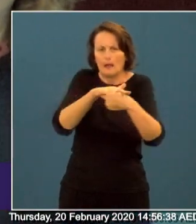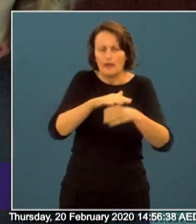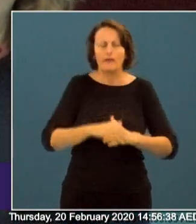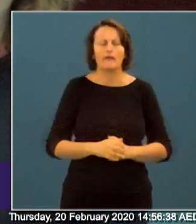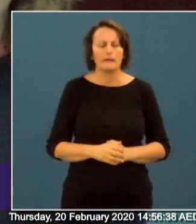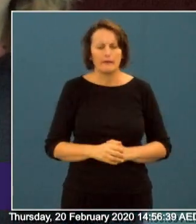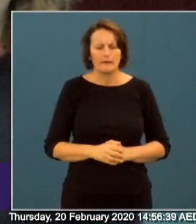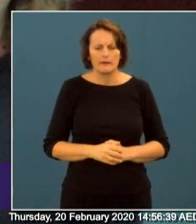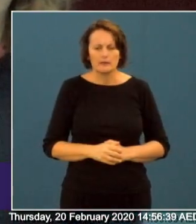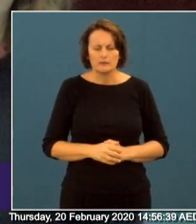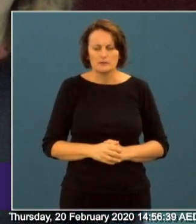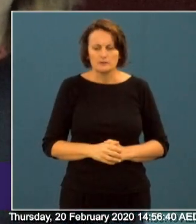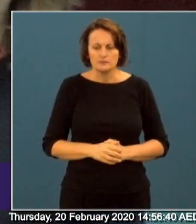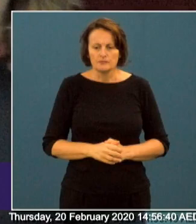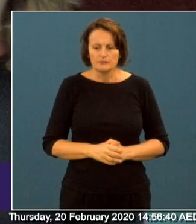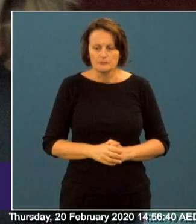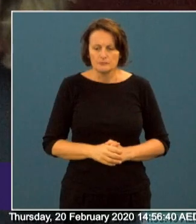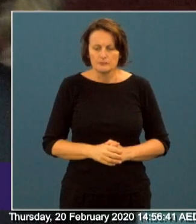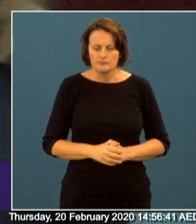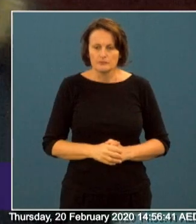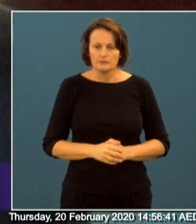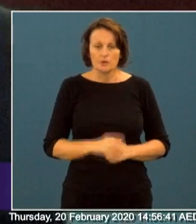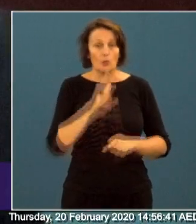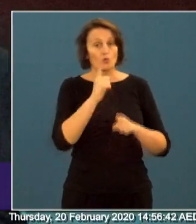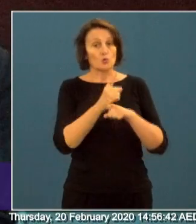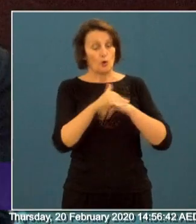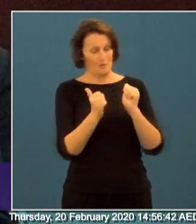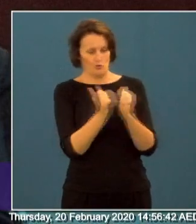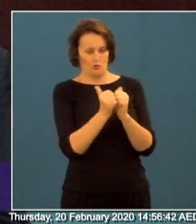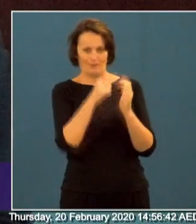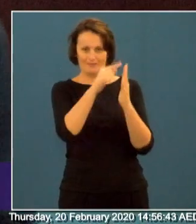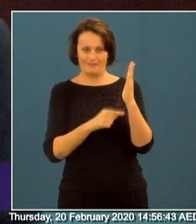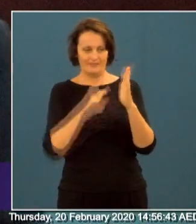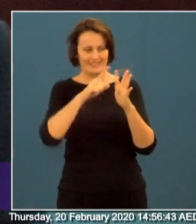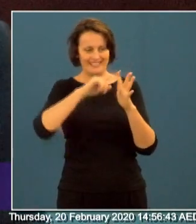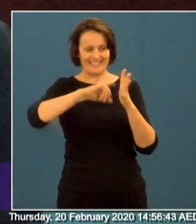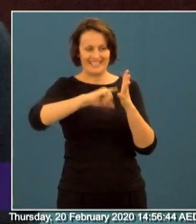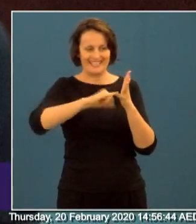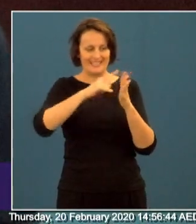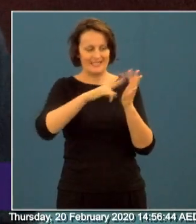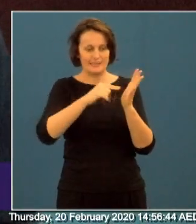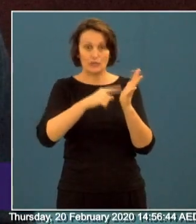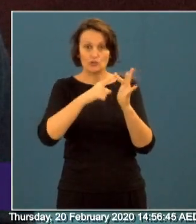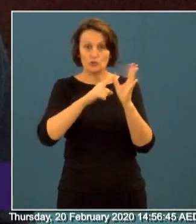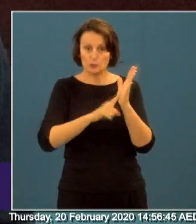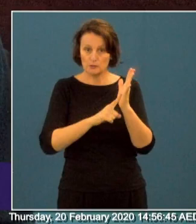You've referred in your statement to efforts to expand that document to a national level.